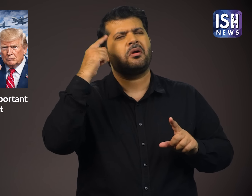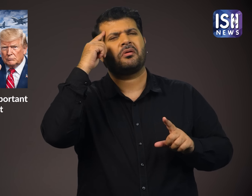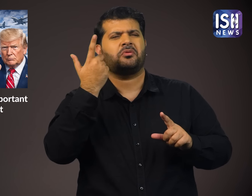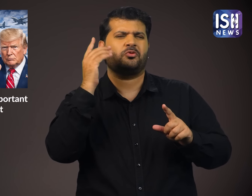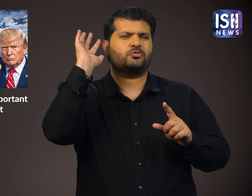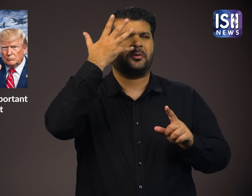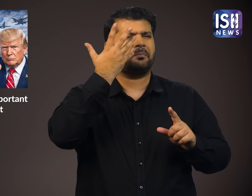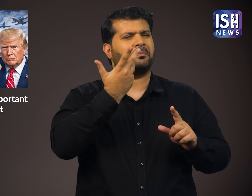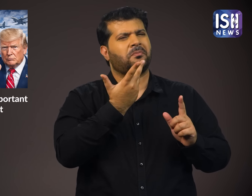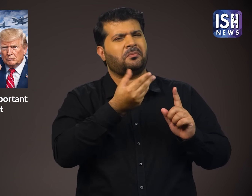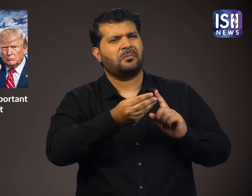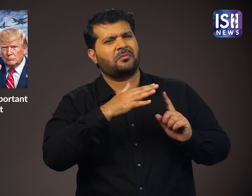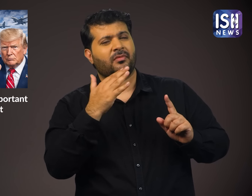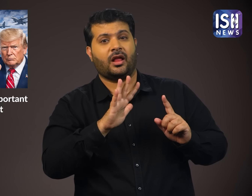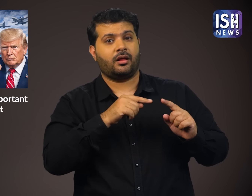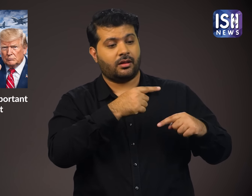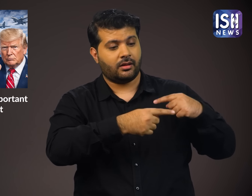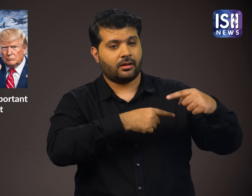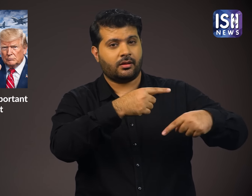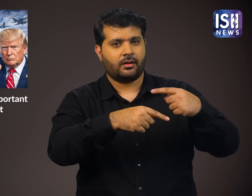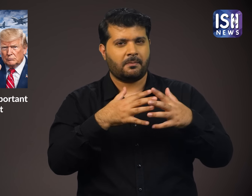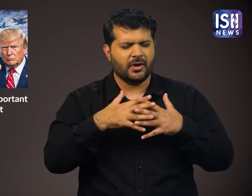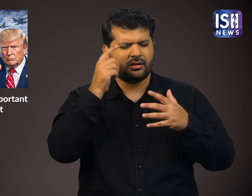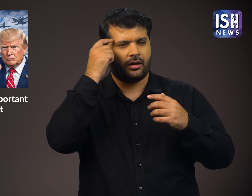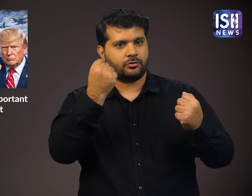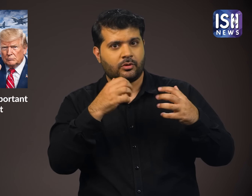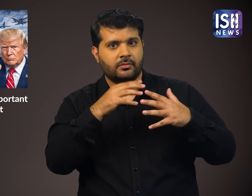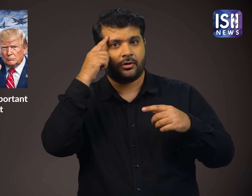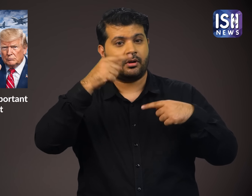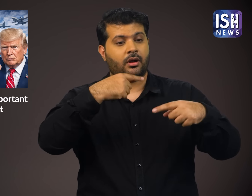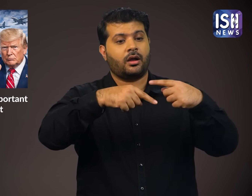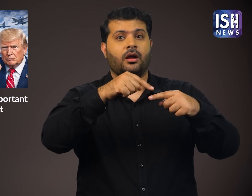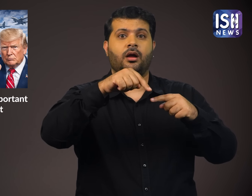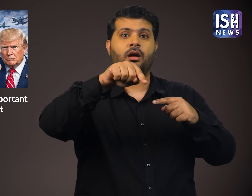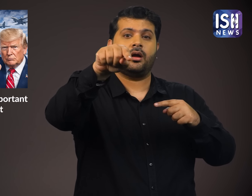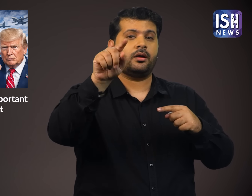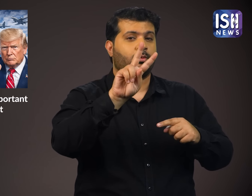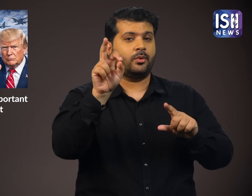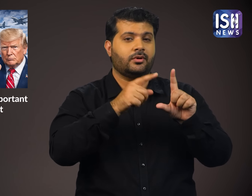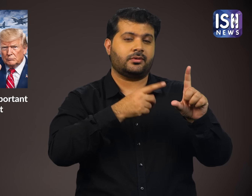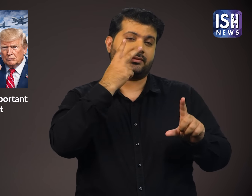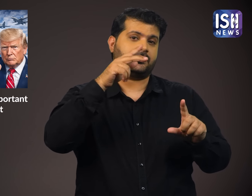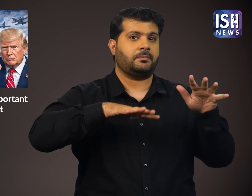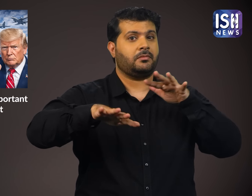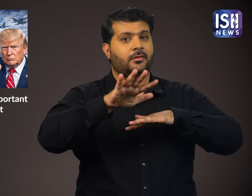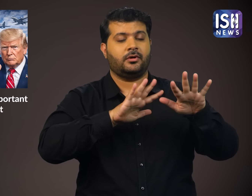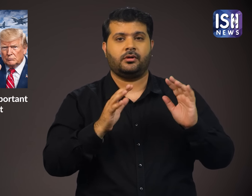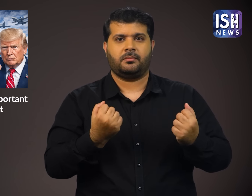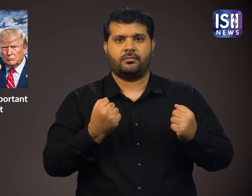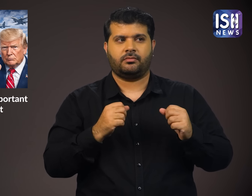Trump may not see it but future generations might, keeping the U.S. powerful even 200 years from now.